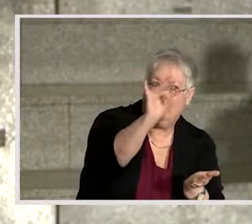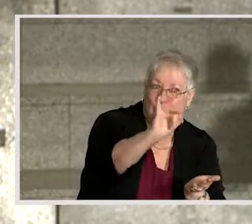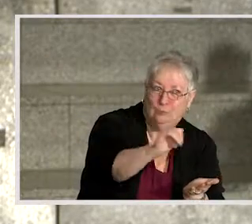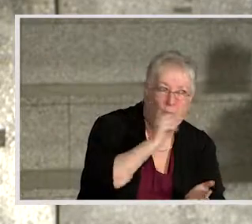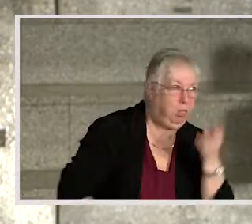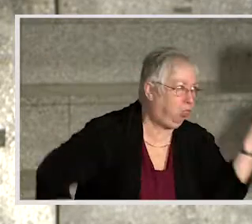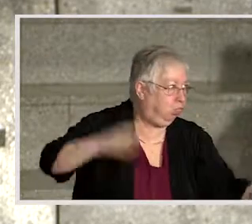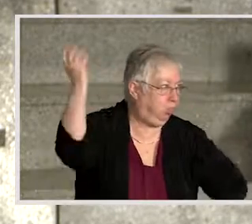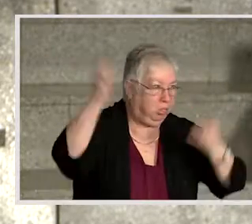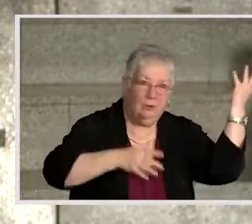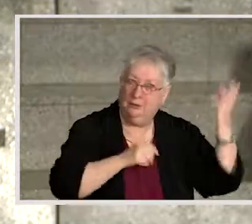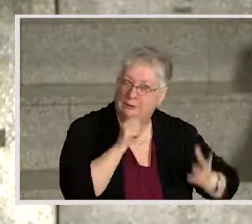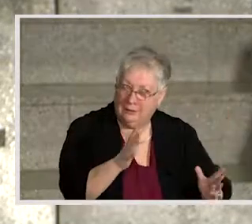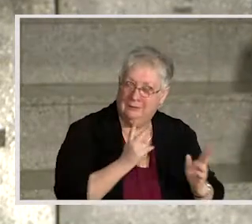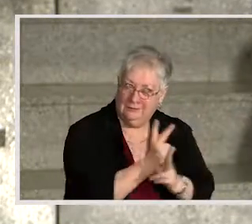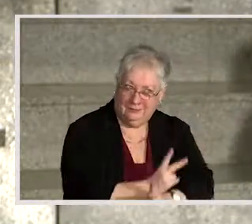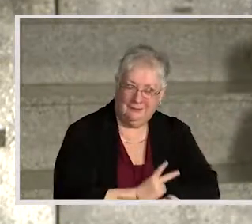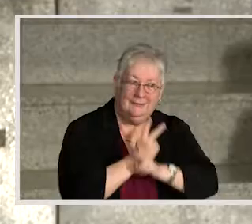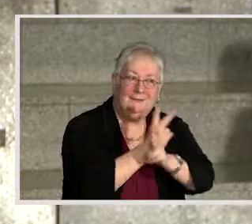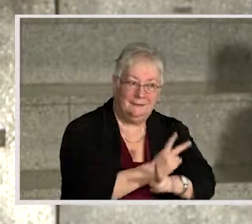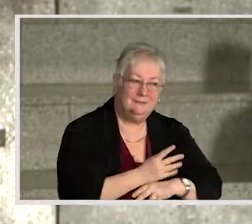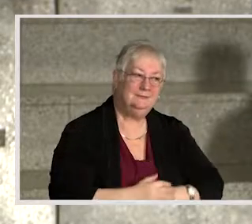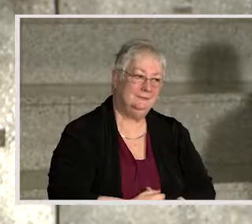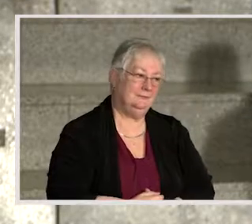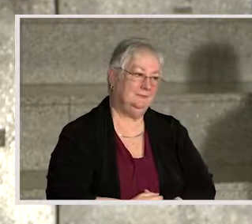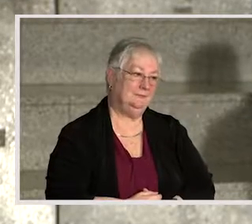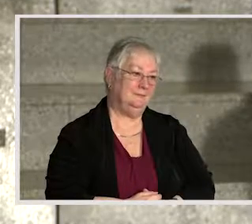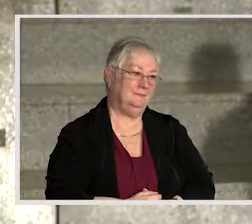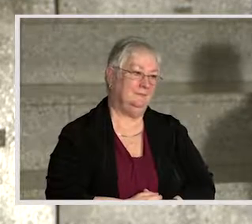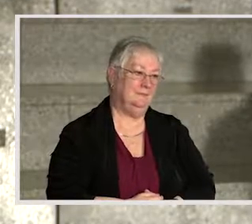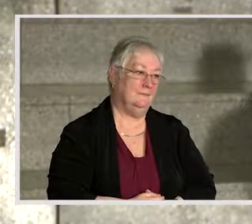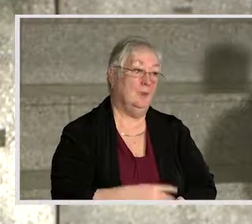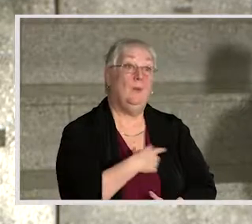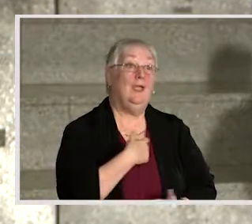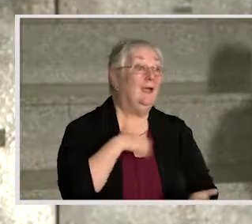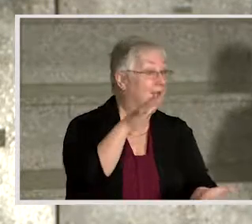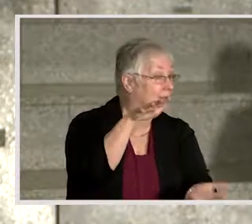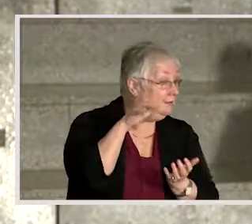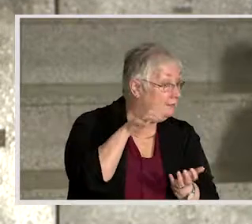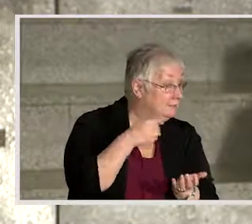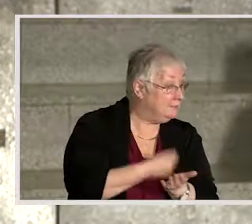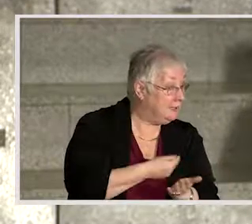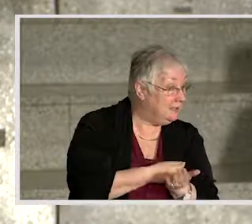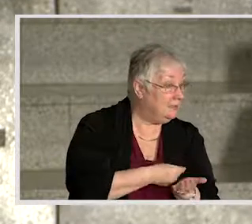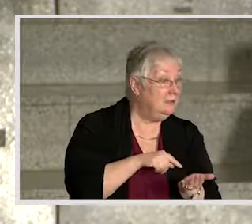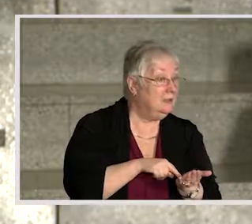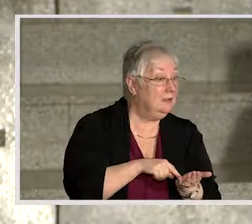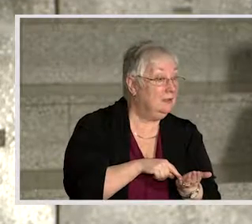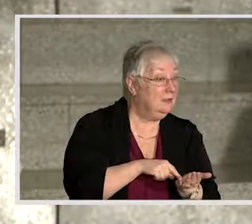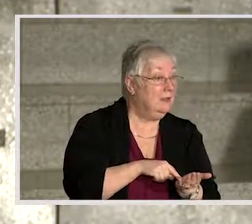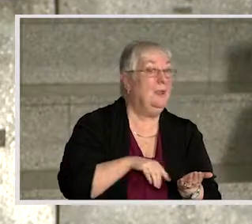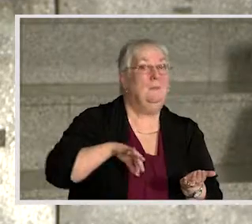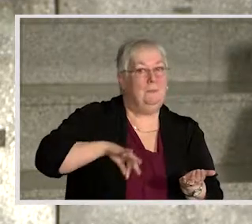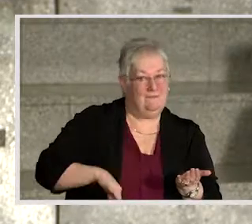THINGS THAT SPIN OFF TO THE BENEFIT OF OUR ECONOMY. AND THAT'S THE WAY I APPROACH BUDGETING.